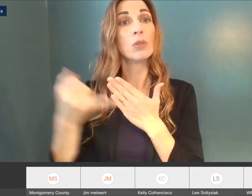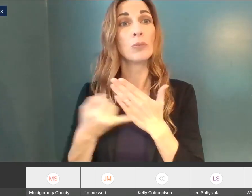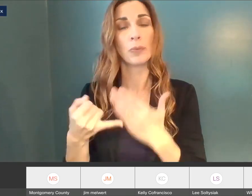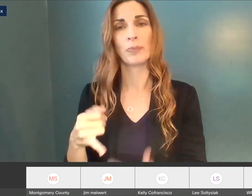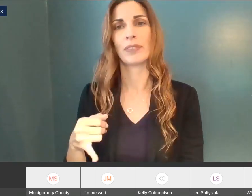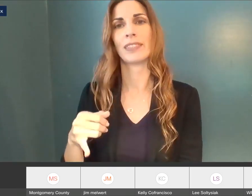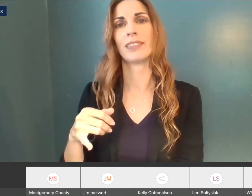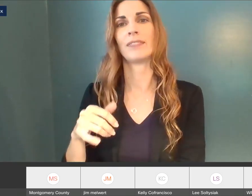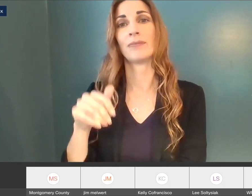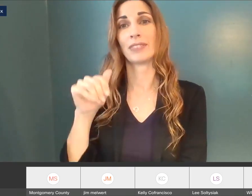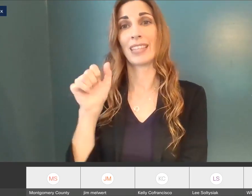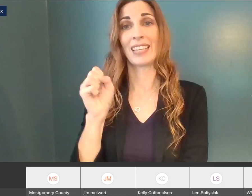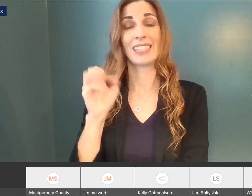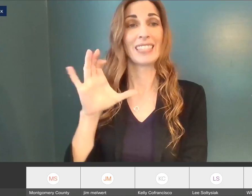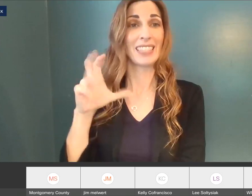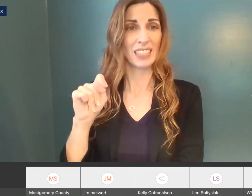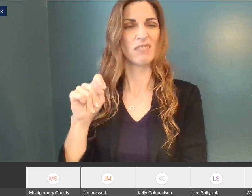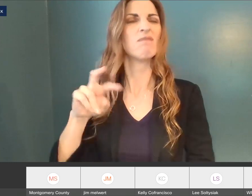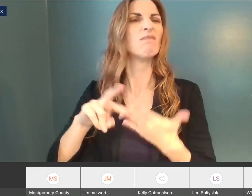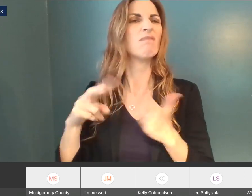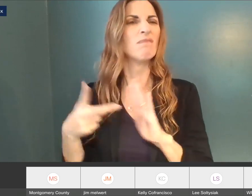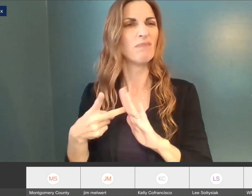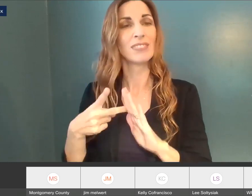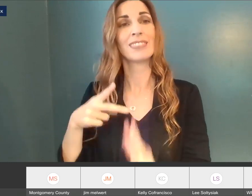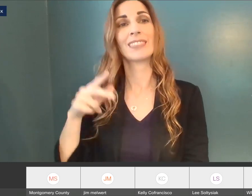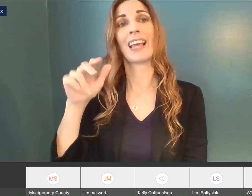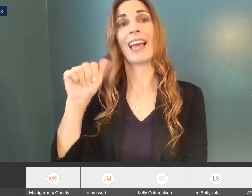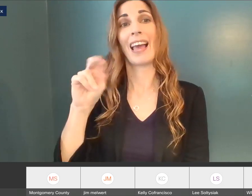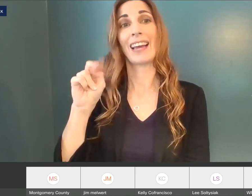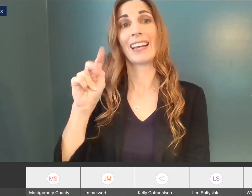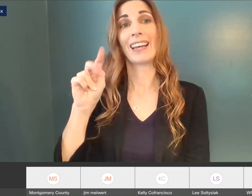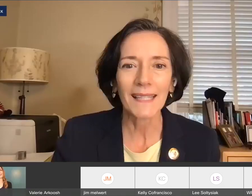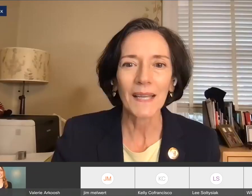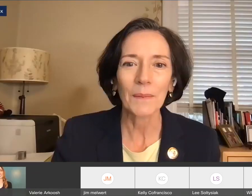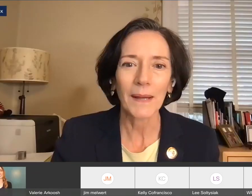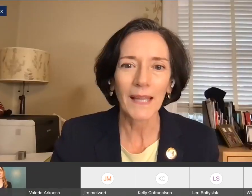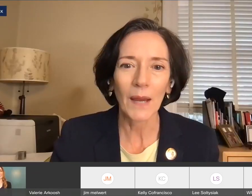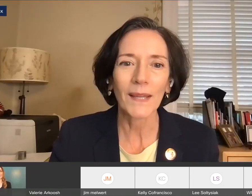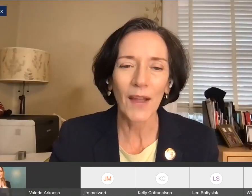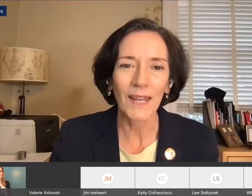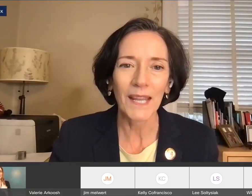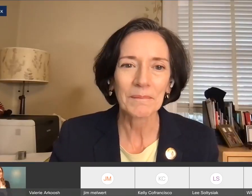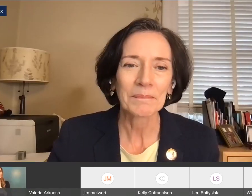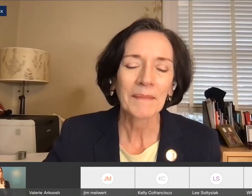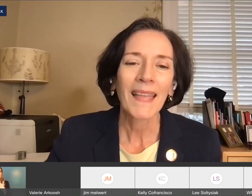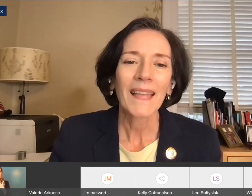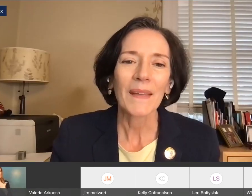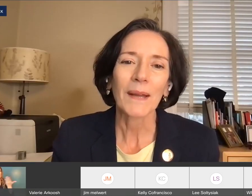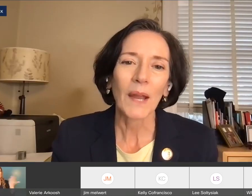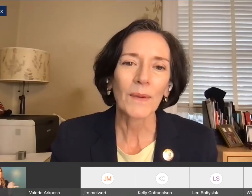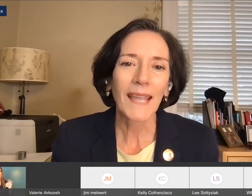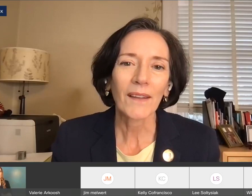and ACE-IT stands for Antigen Testing Program in Montgomery County. The Montgomery County